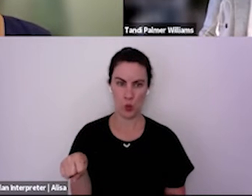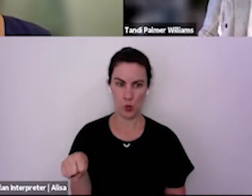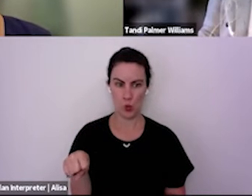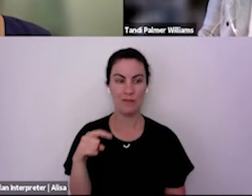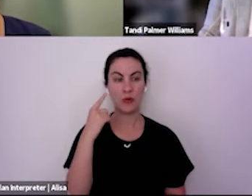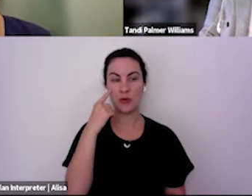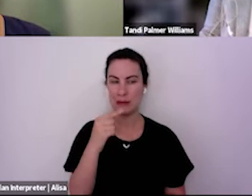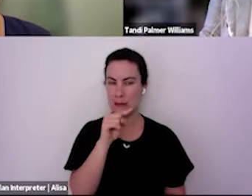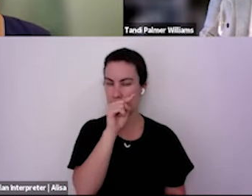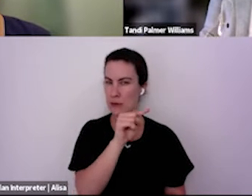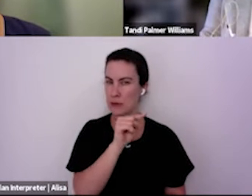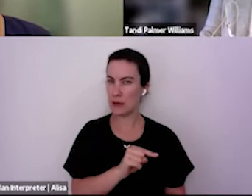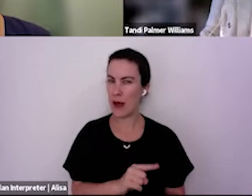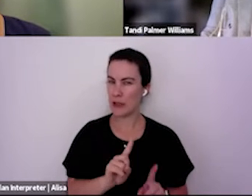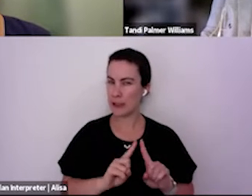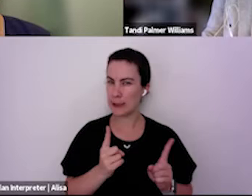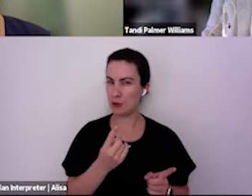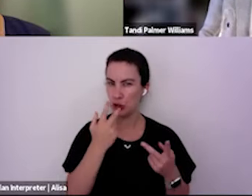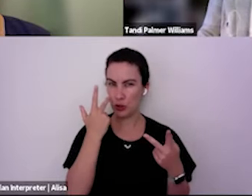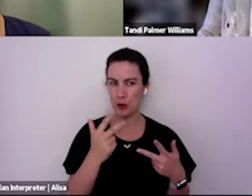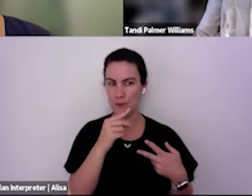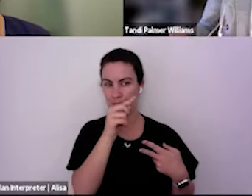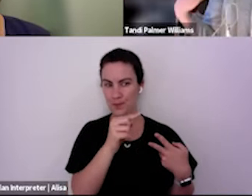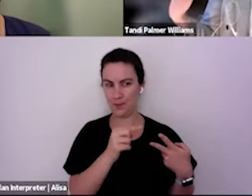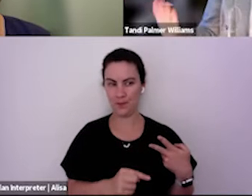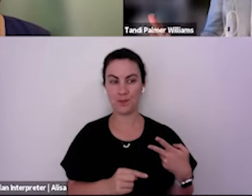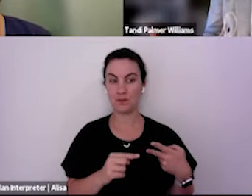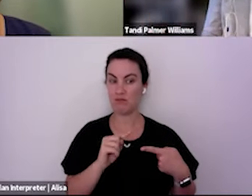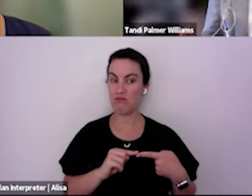People are doing things like purchasing a single experience that's like a pay-per-view